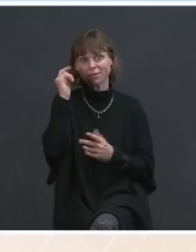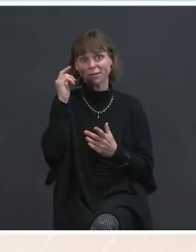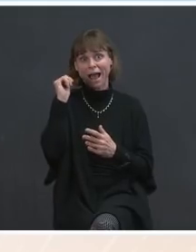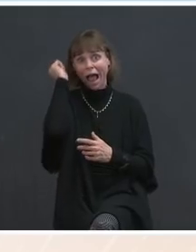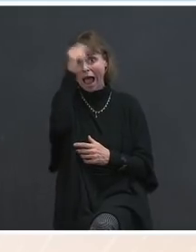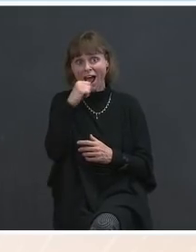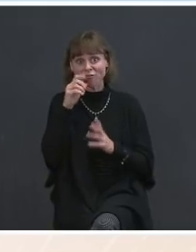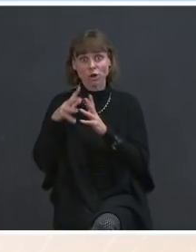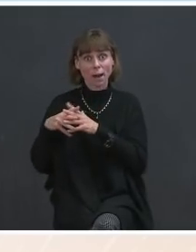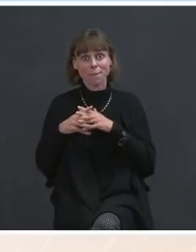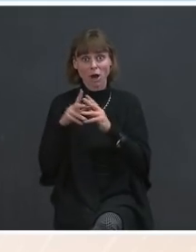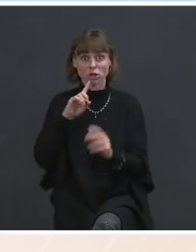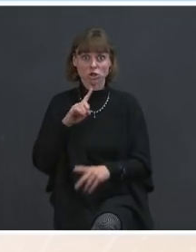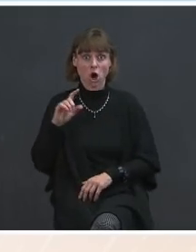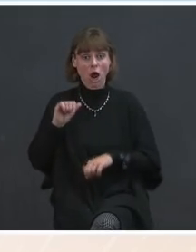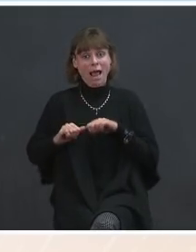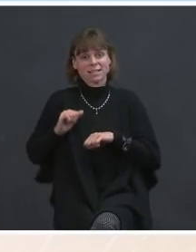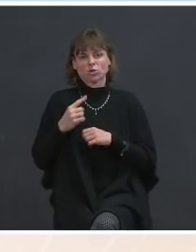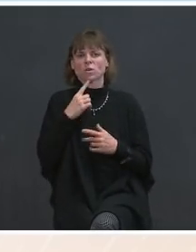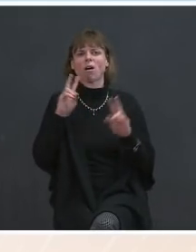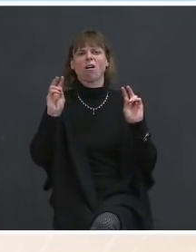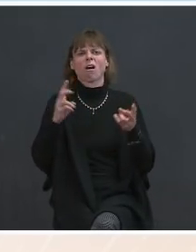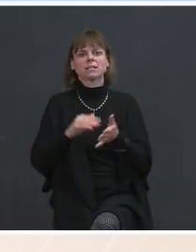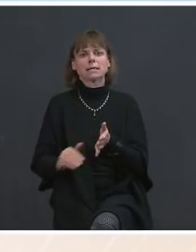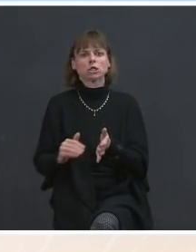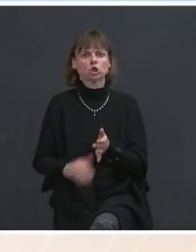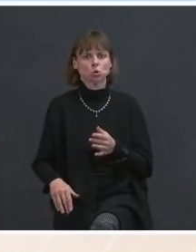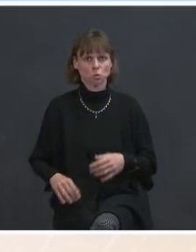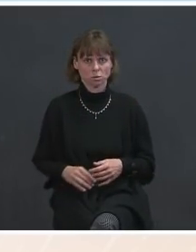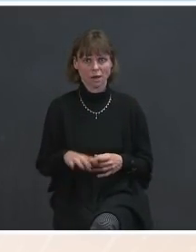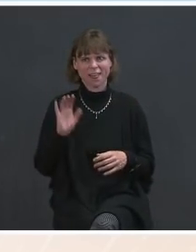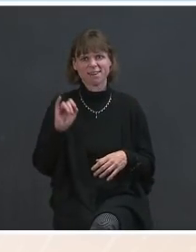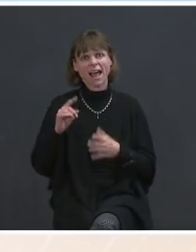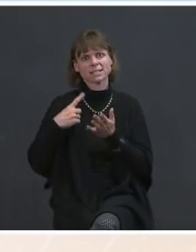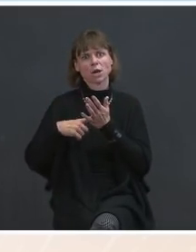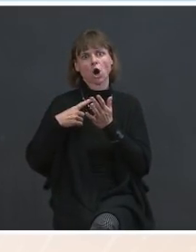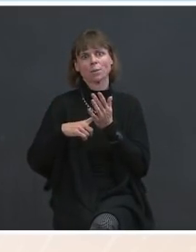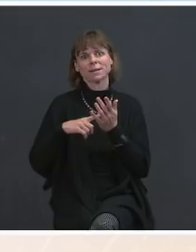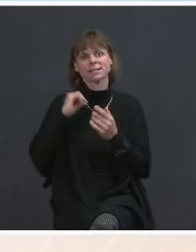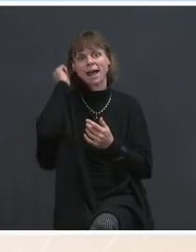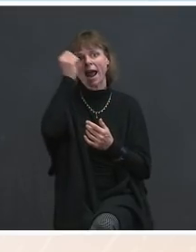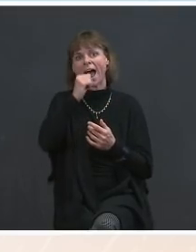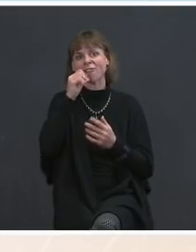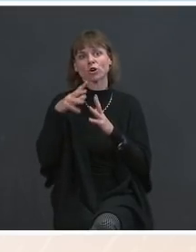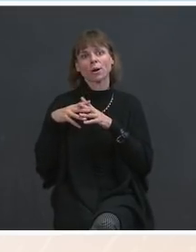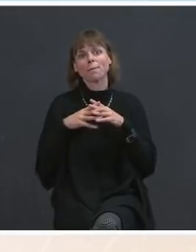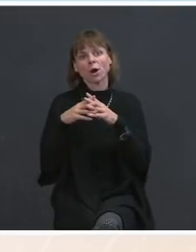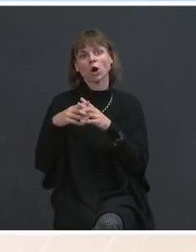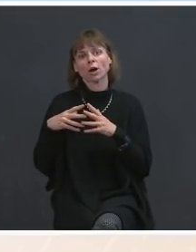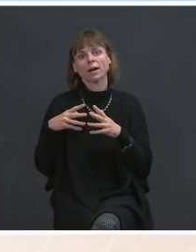that that then becomes an excuse. That those are -- the arguments that African American leaders and others are making right now.